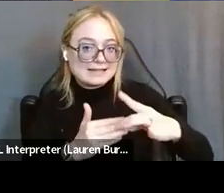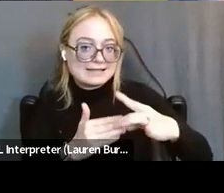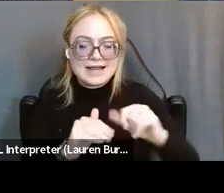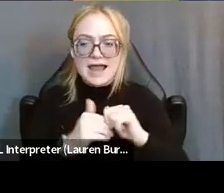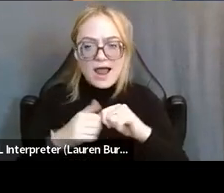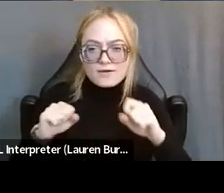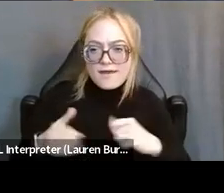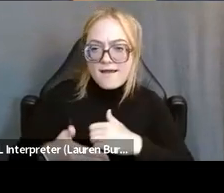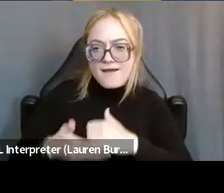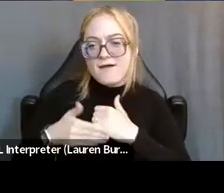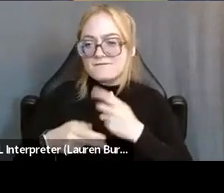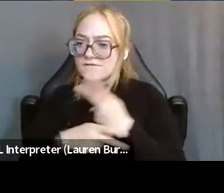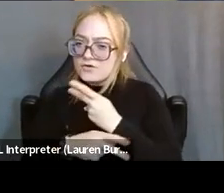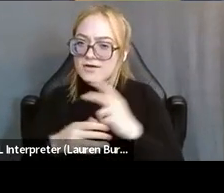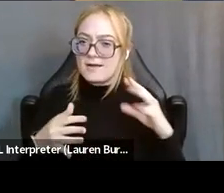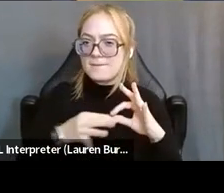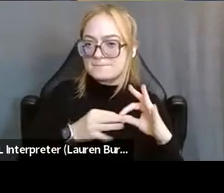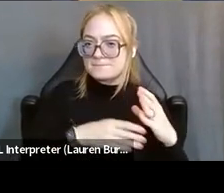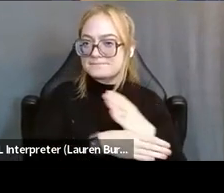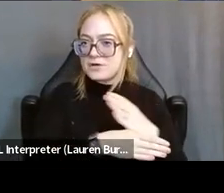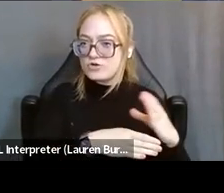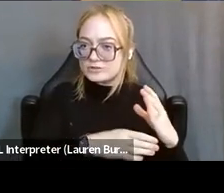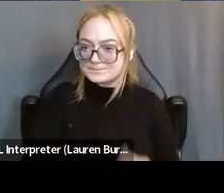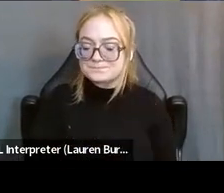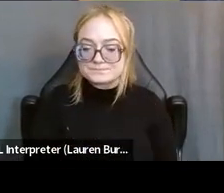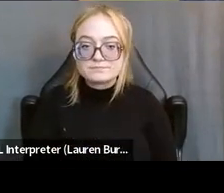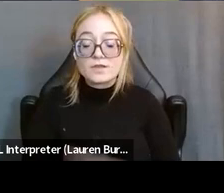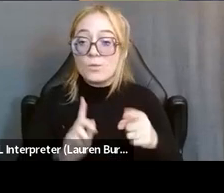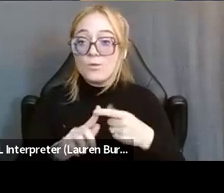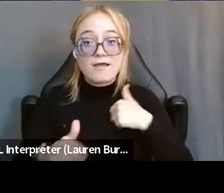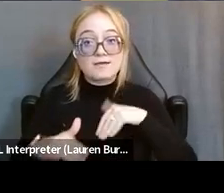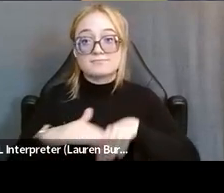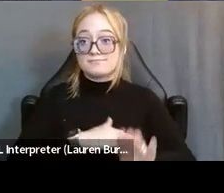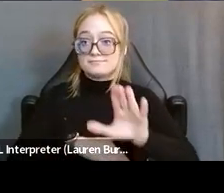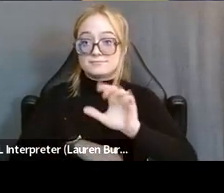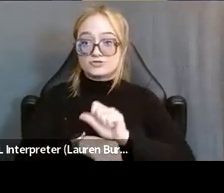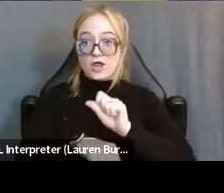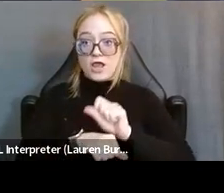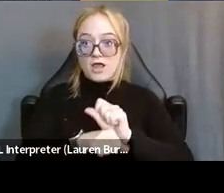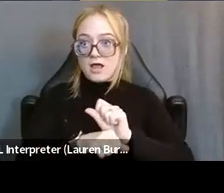Because when I walked into my job, none of this, you know, this stuff didn't exist and it's because I reached out to Abby